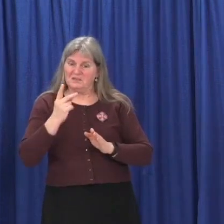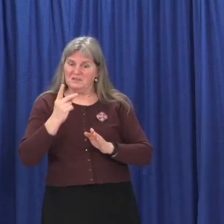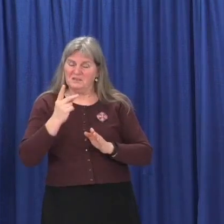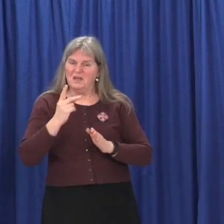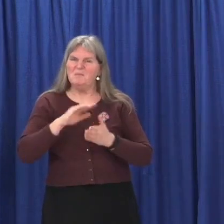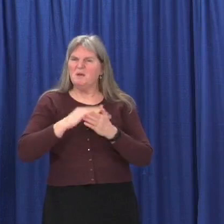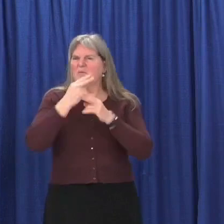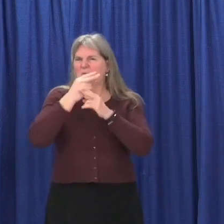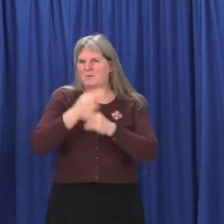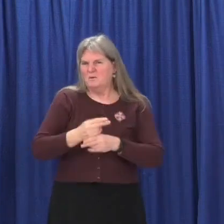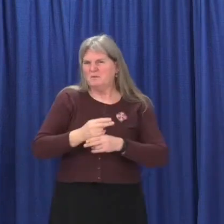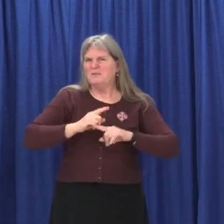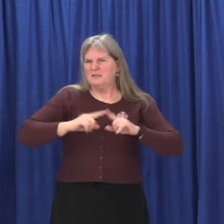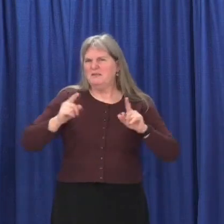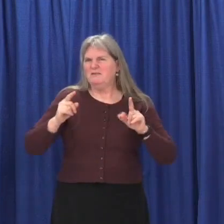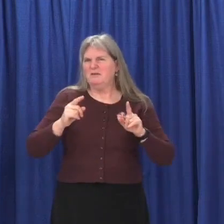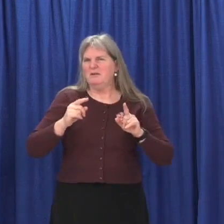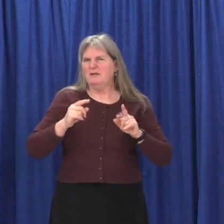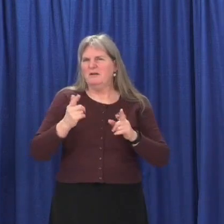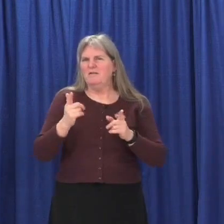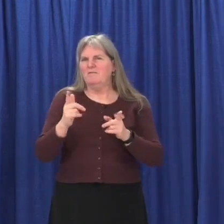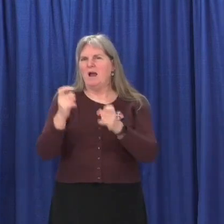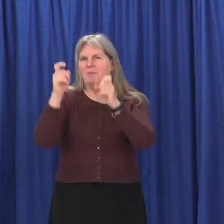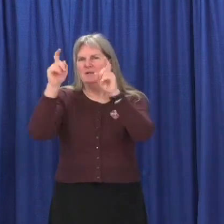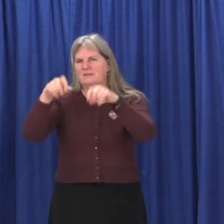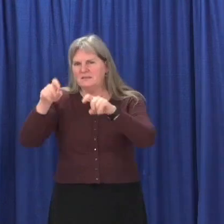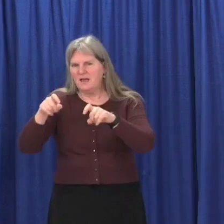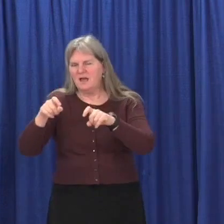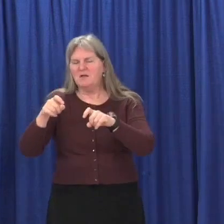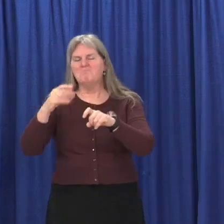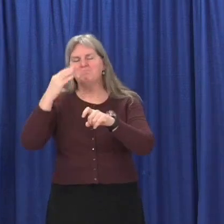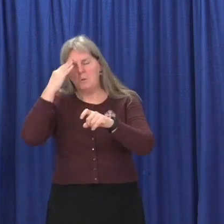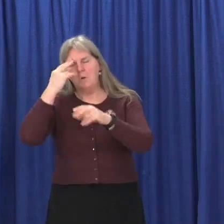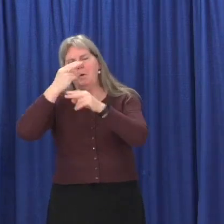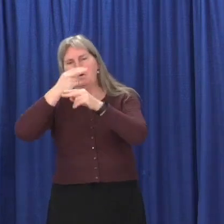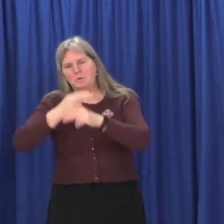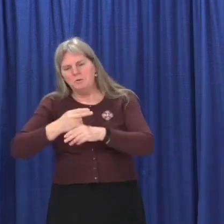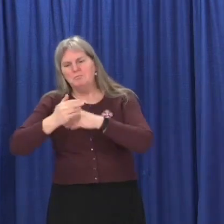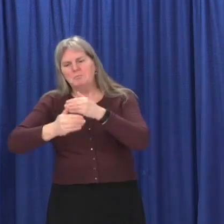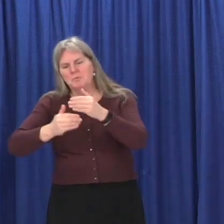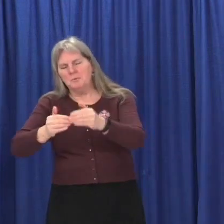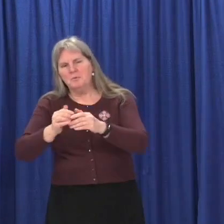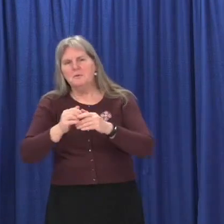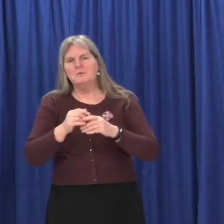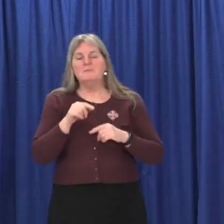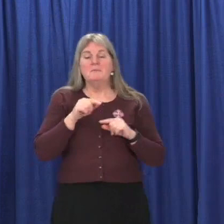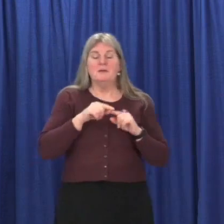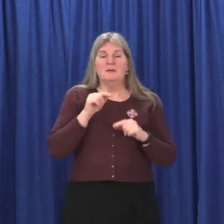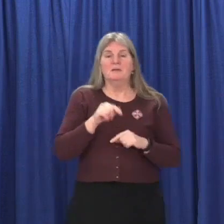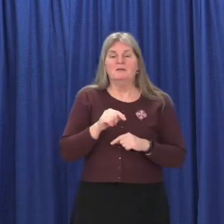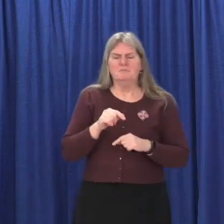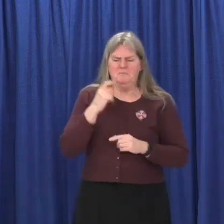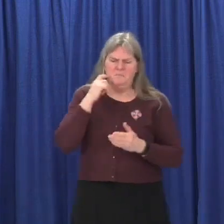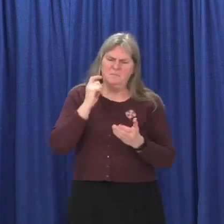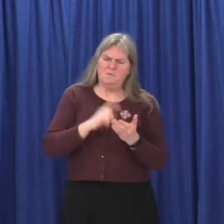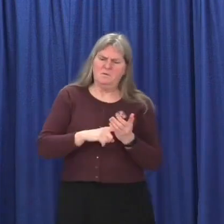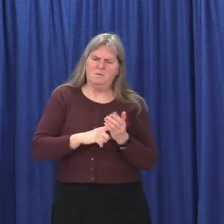different strategy, and people are getting more and more used to rapid antigen testing, is that we've been seeing that more and more people are